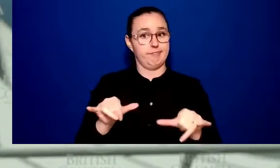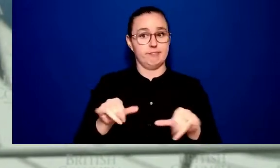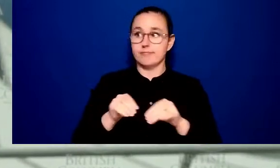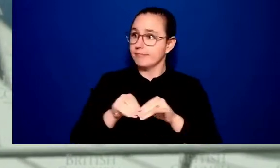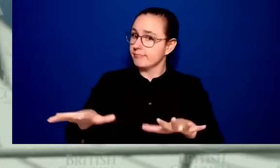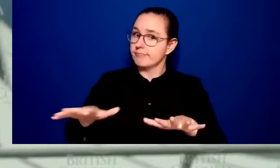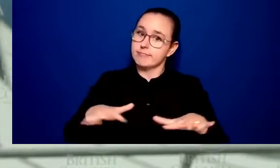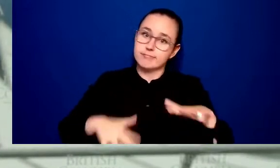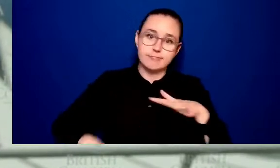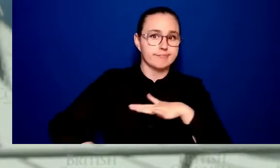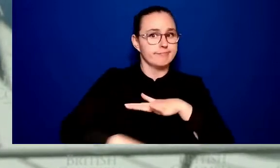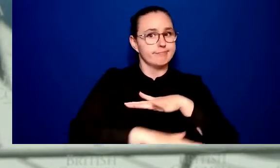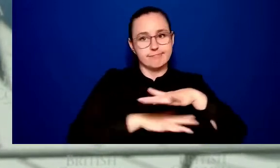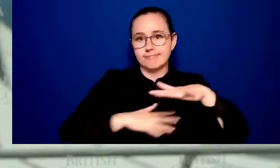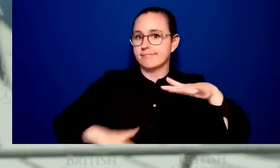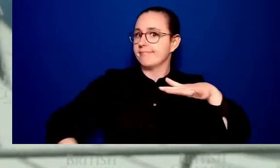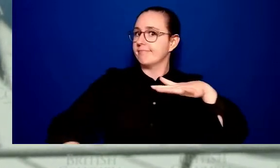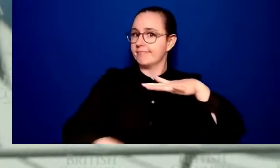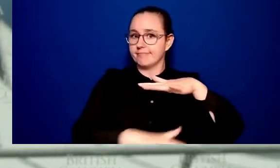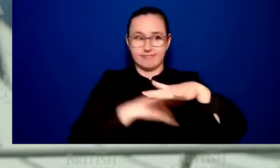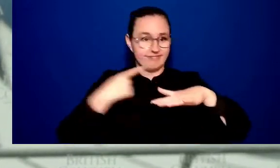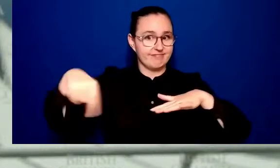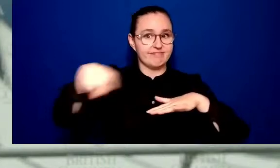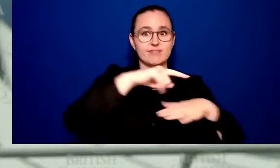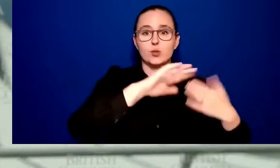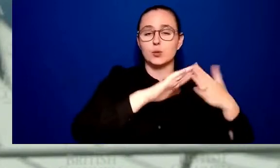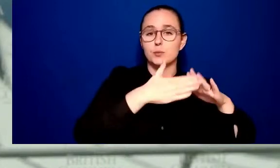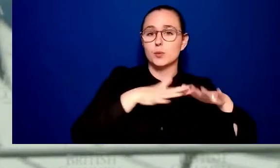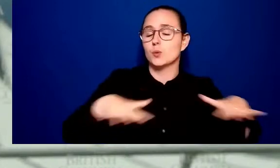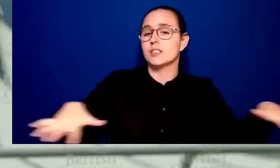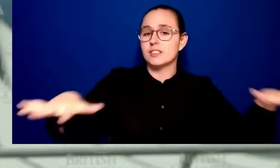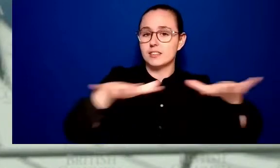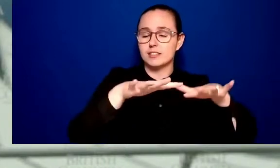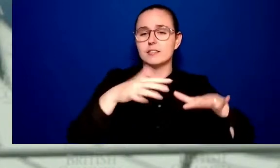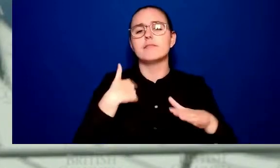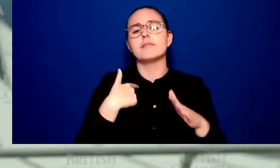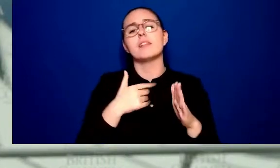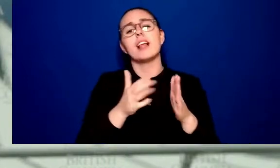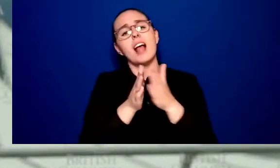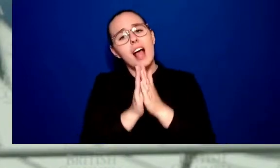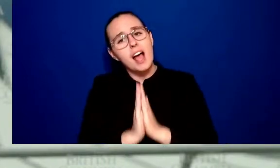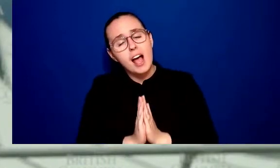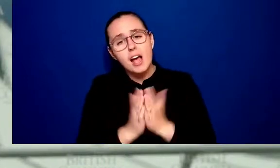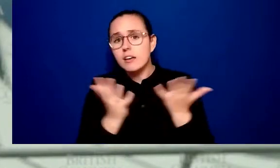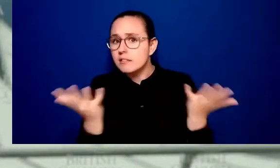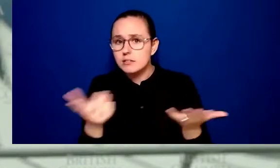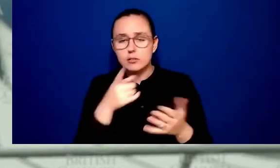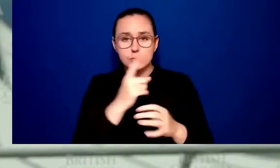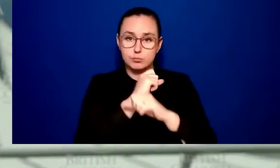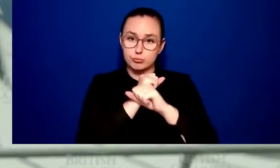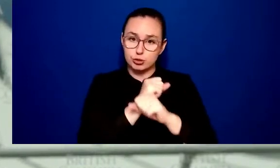asking everyone to take steps to protect yourself and those